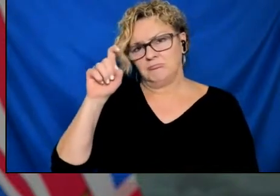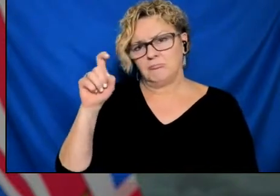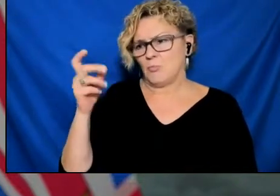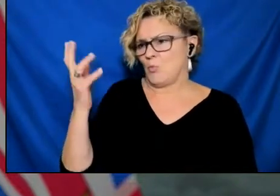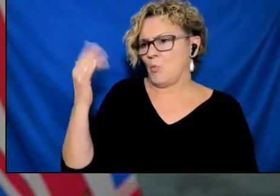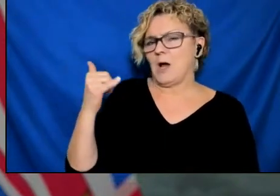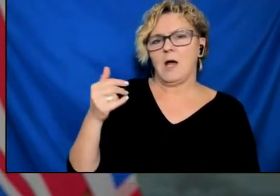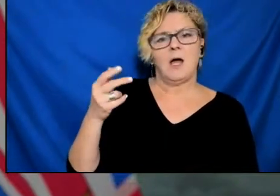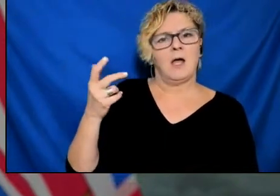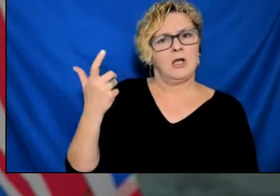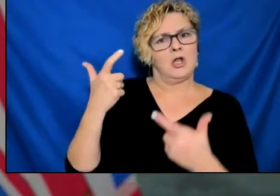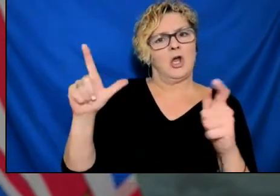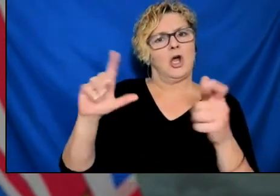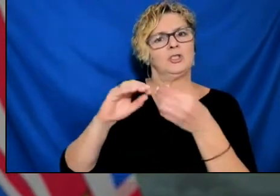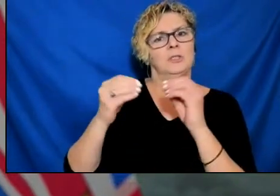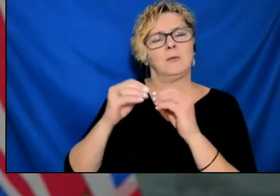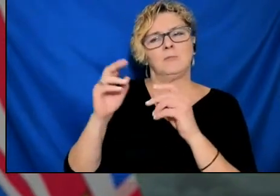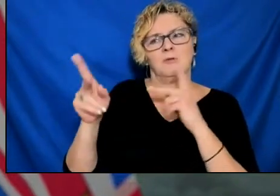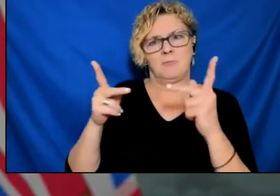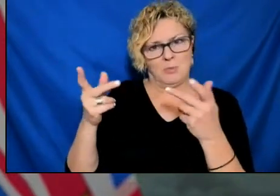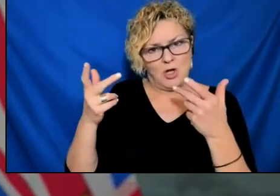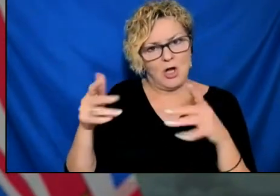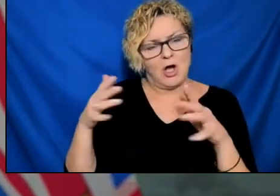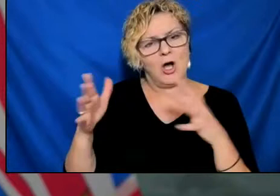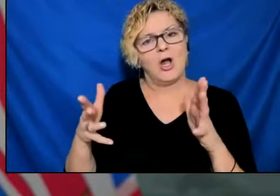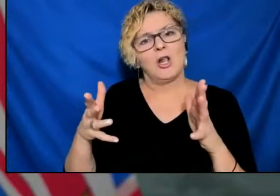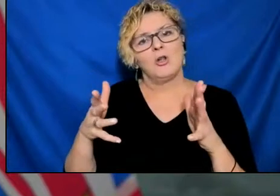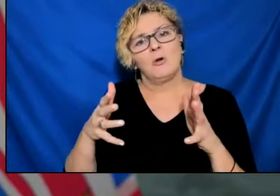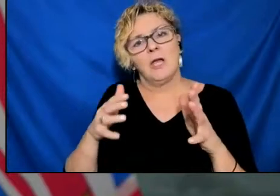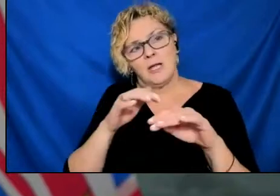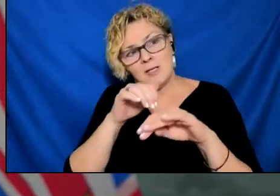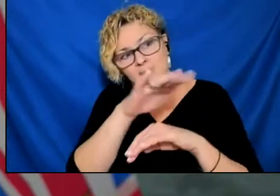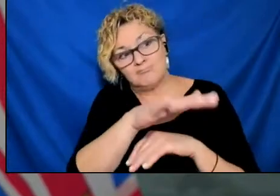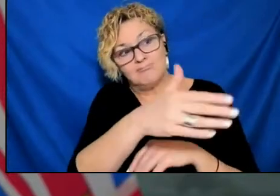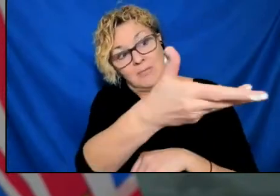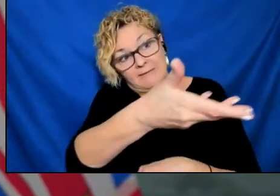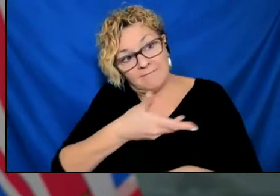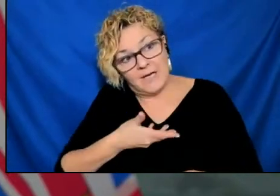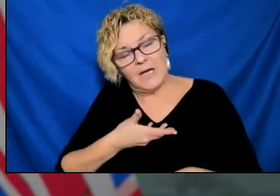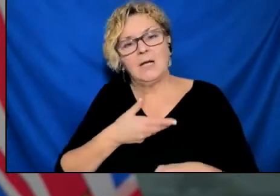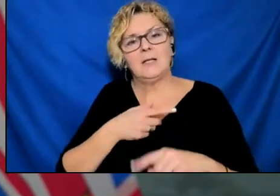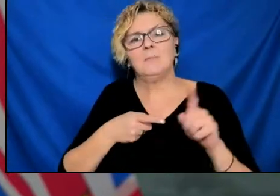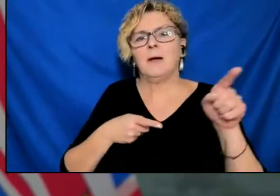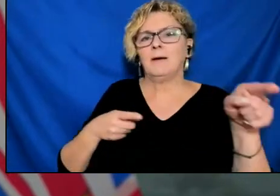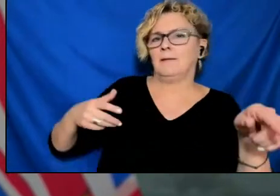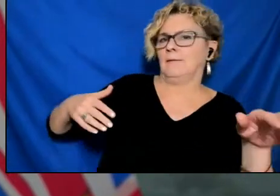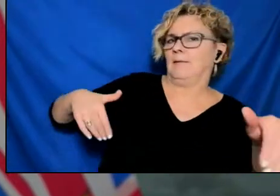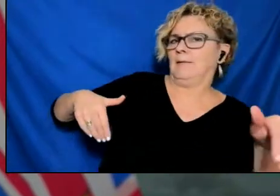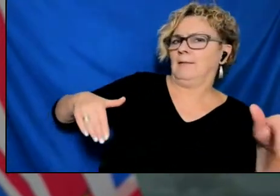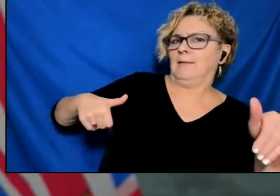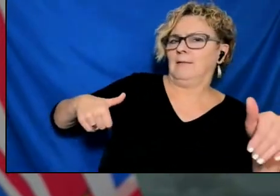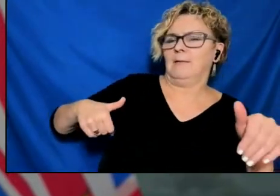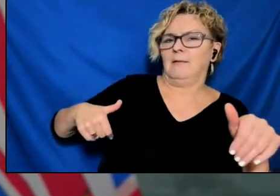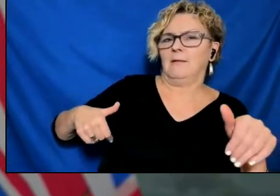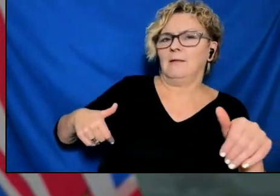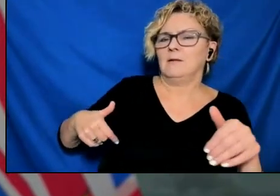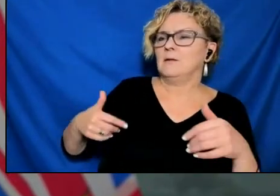you as an unusually high number who have been offered to book a third dose, yet have yet to take